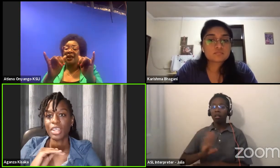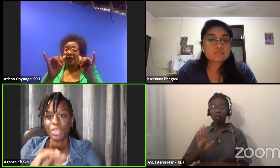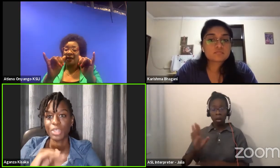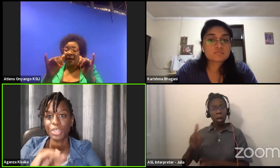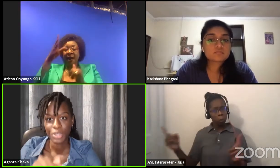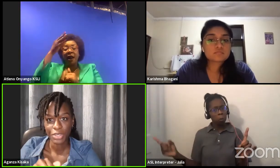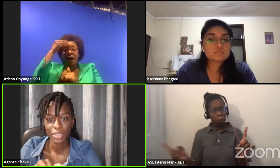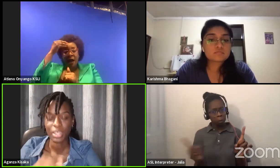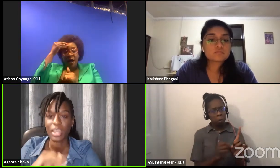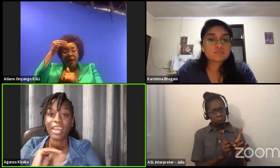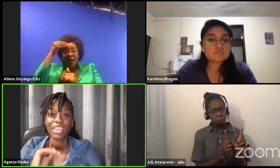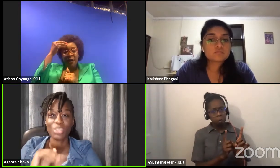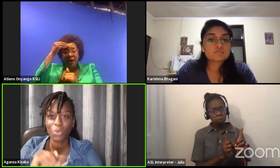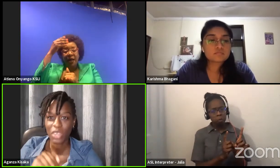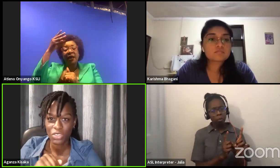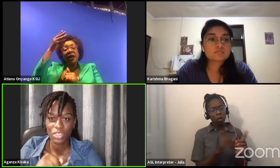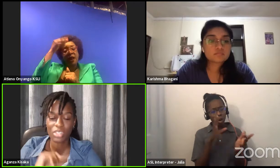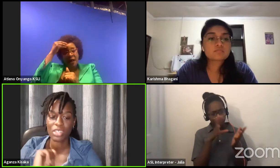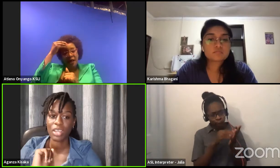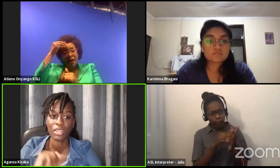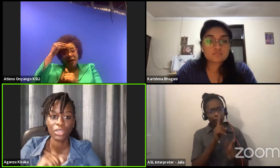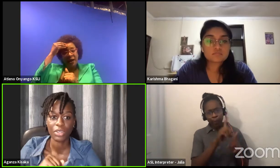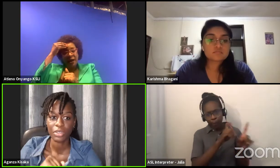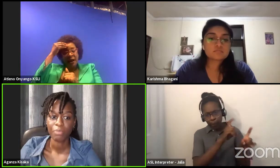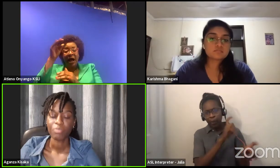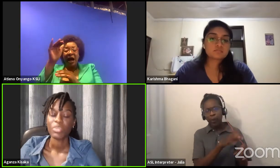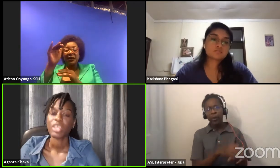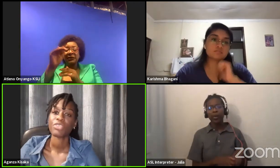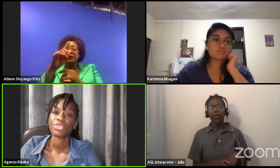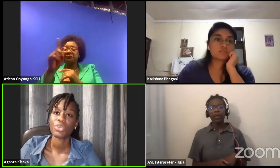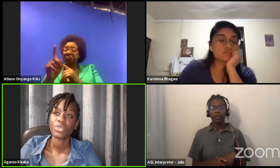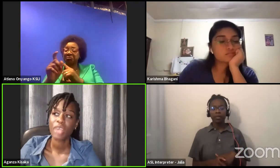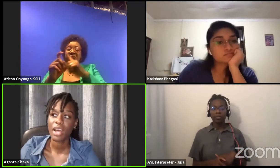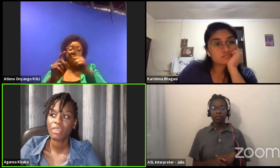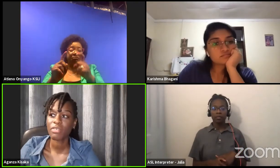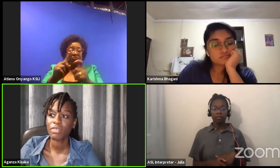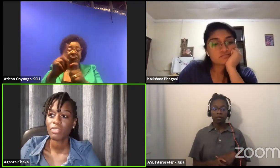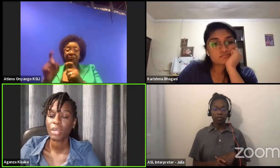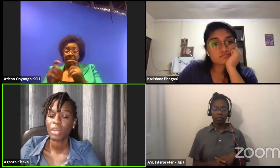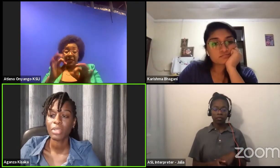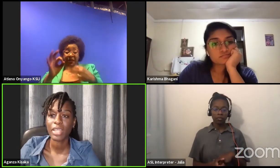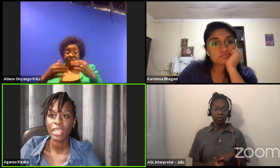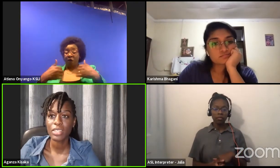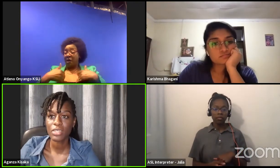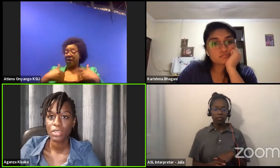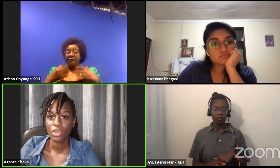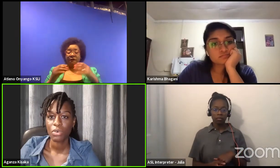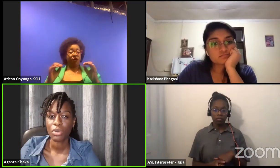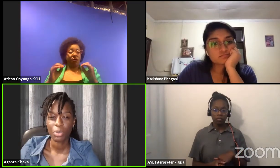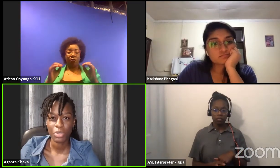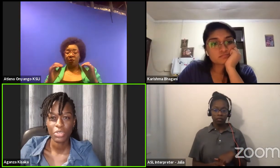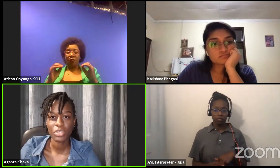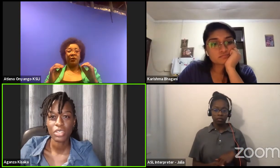and learn and ask questions and learn. If you don't have a place, an opportunity